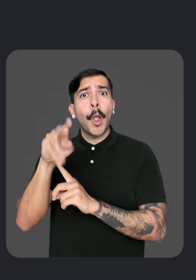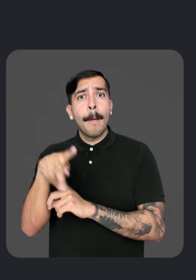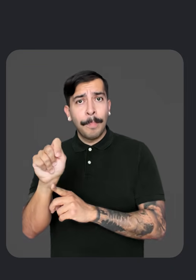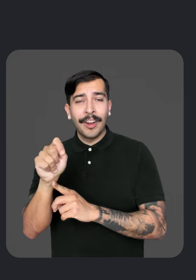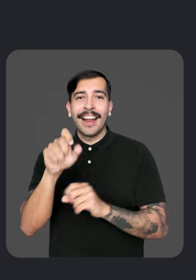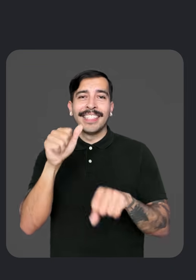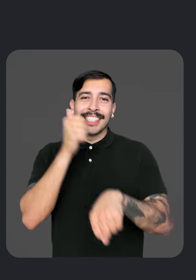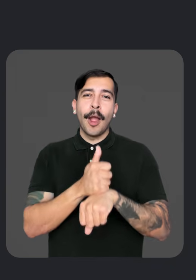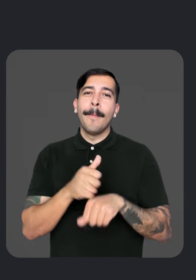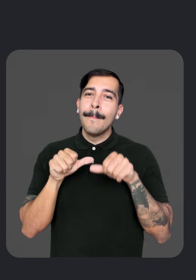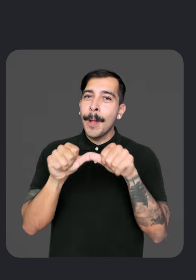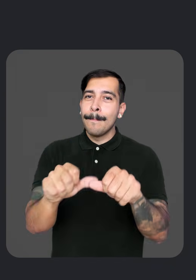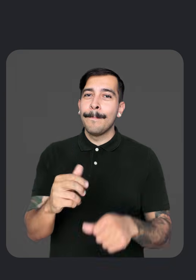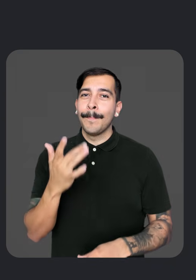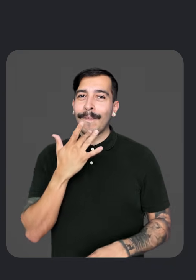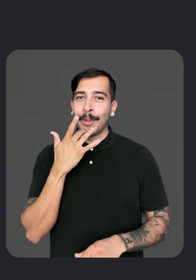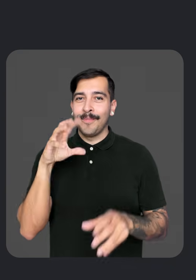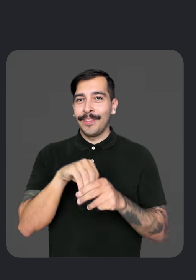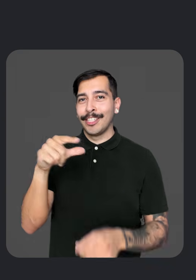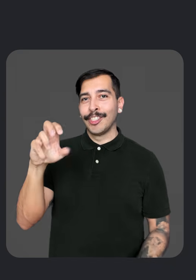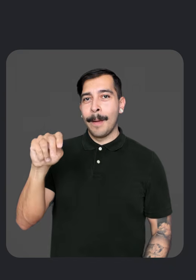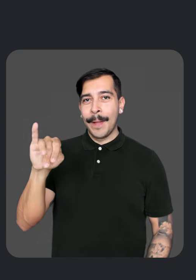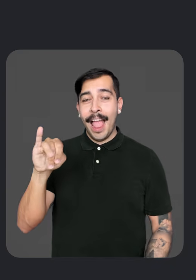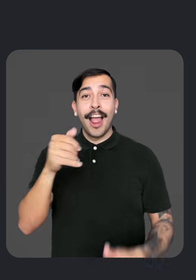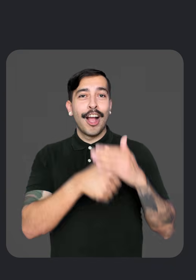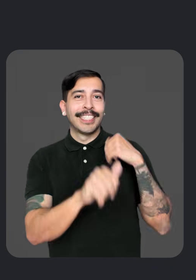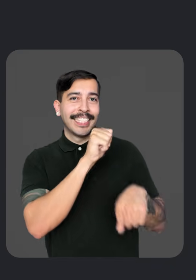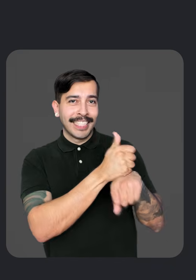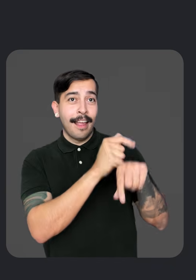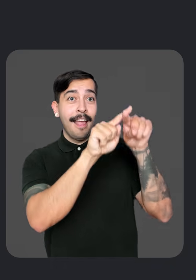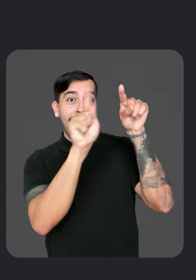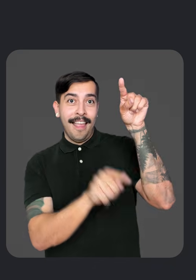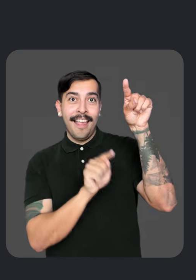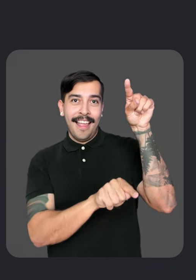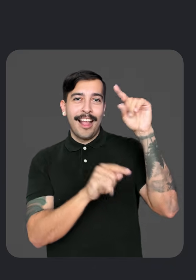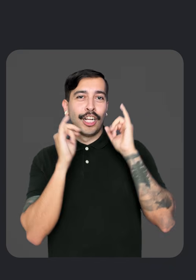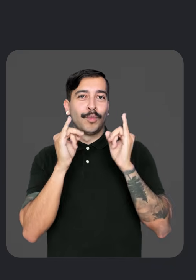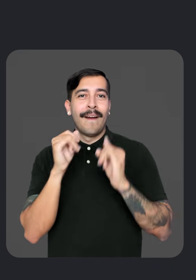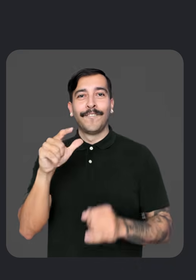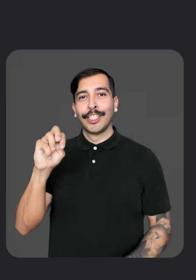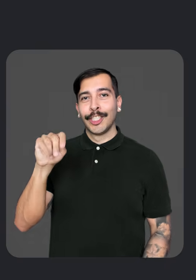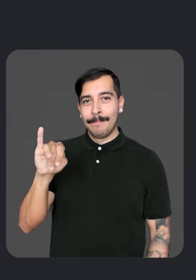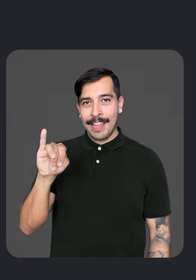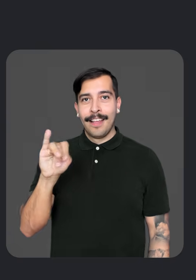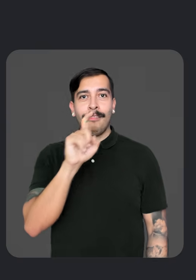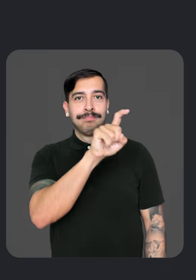you can set permanent preferences in Gemini under “Settings”, then go to “Instructions for Gemini,”